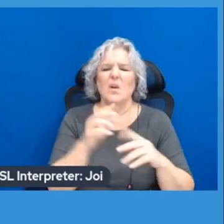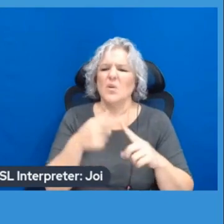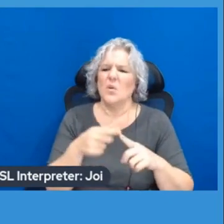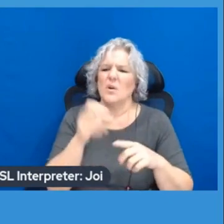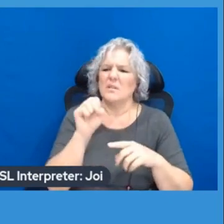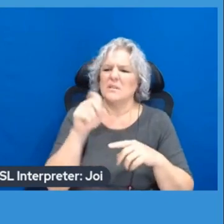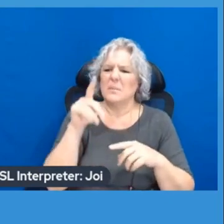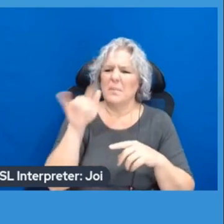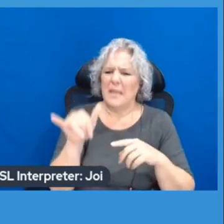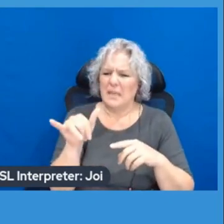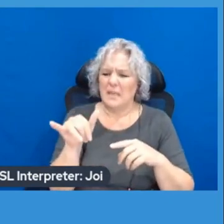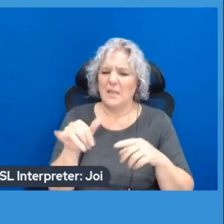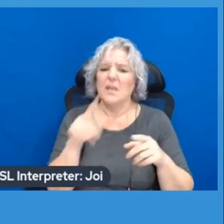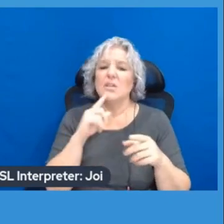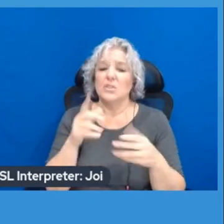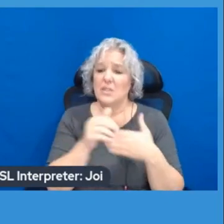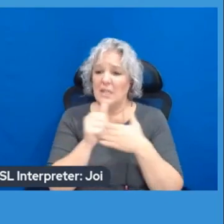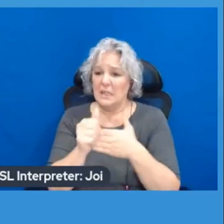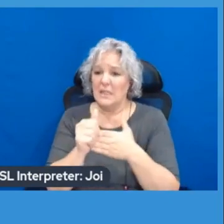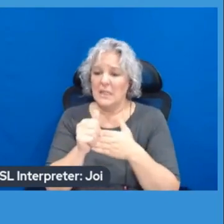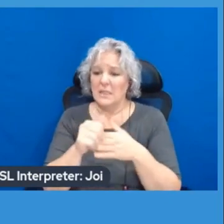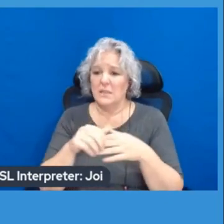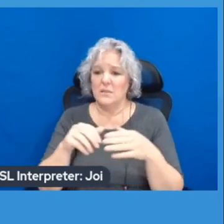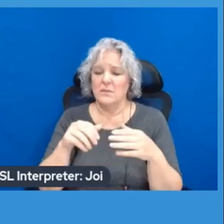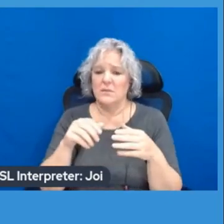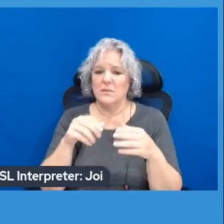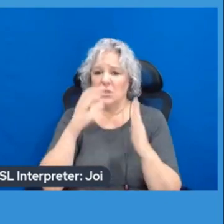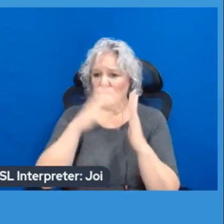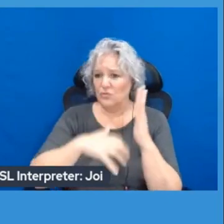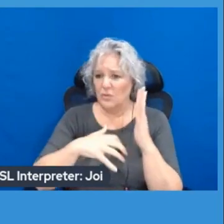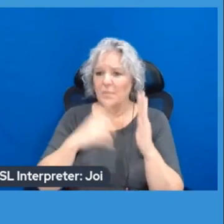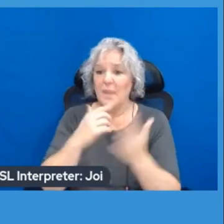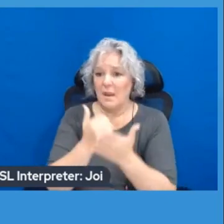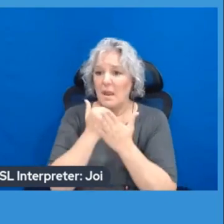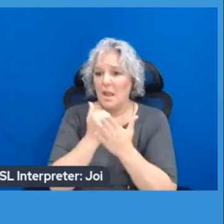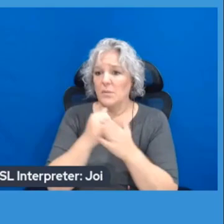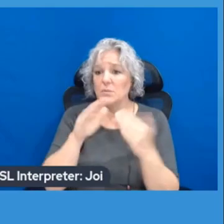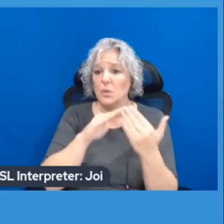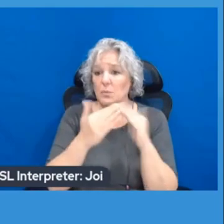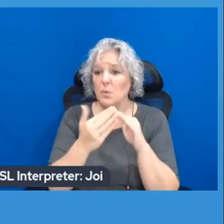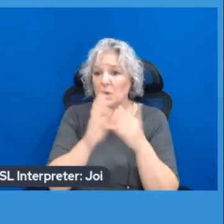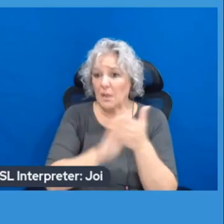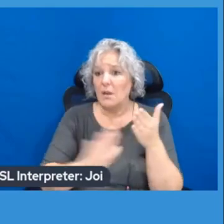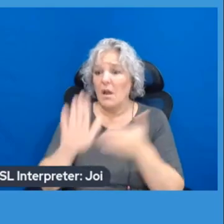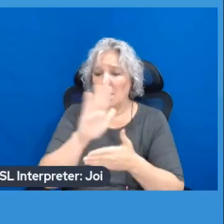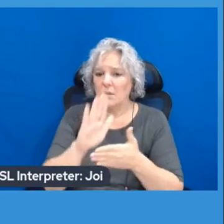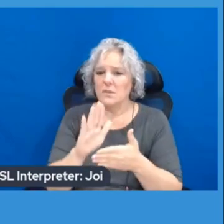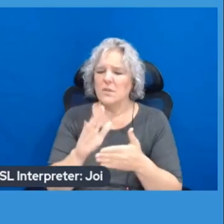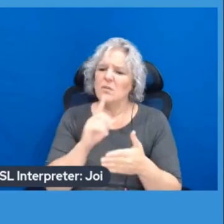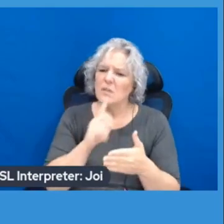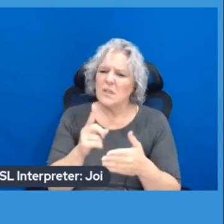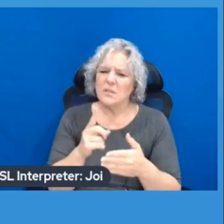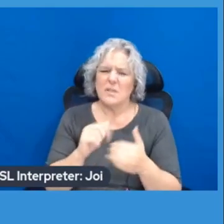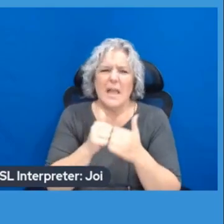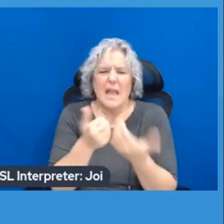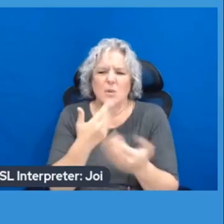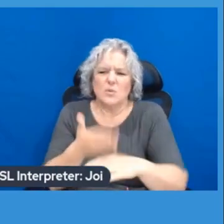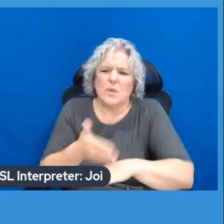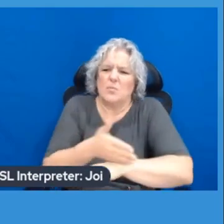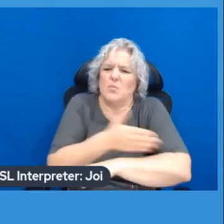She also leads SCRIPT-NC which is a project that helps community college faculty to better prepare early childhood professionals